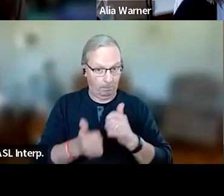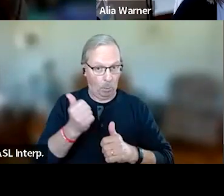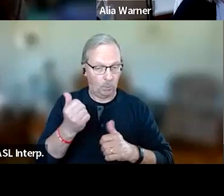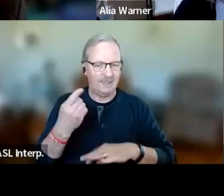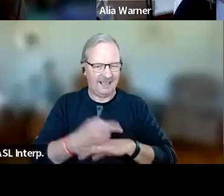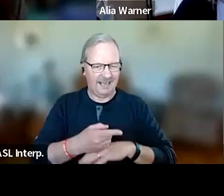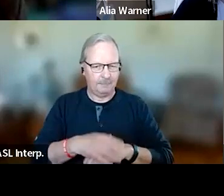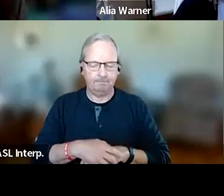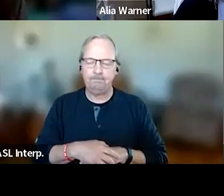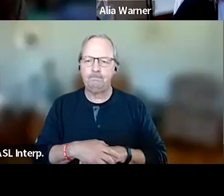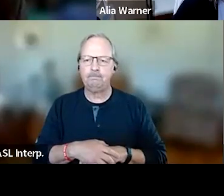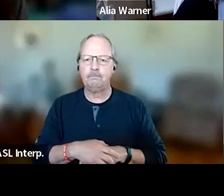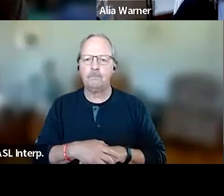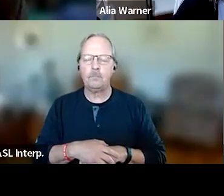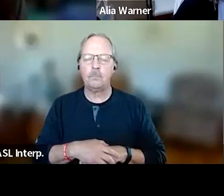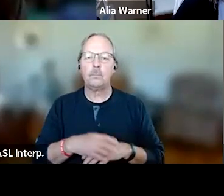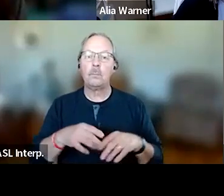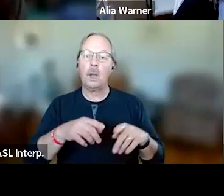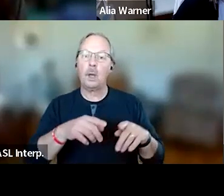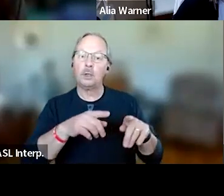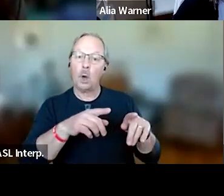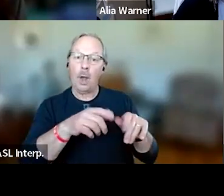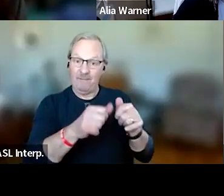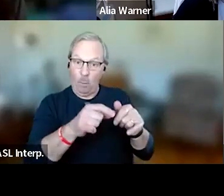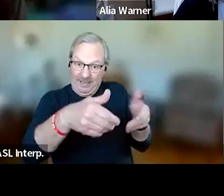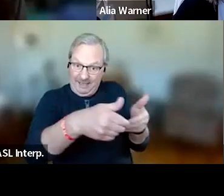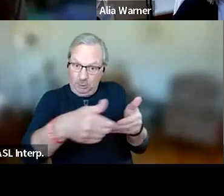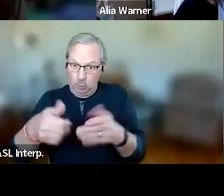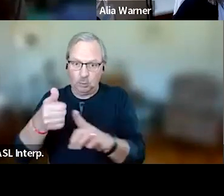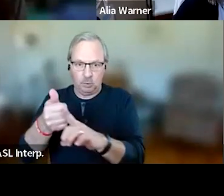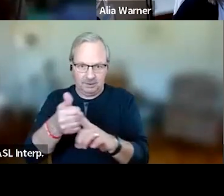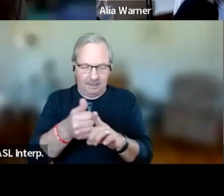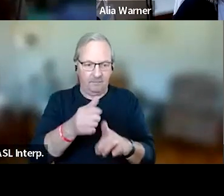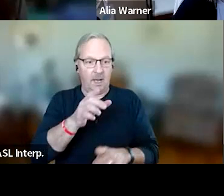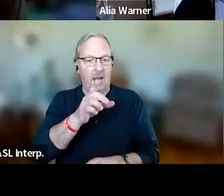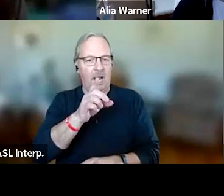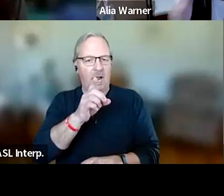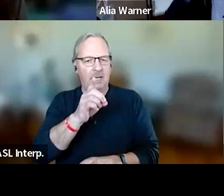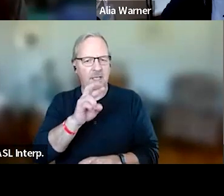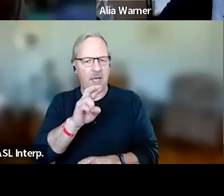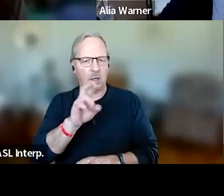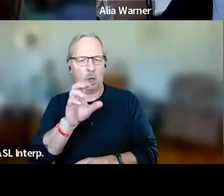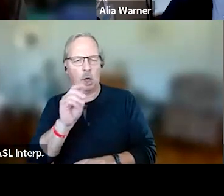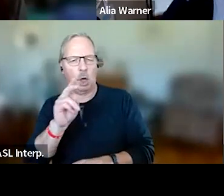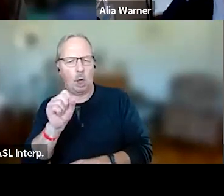So I'll let everybody introduce themselves. Dr. Karnes, do you wanna start first? Sure.